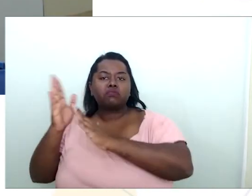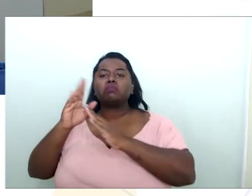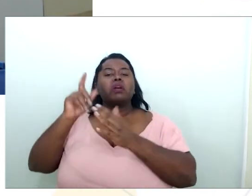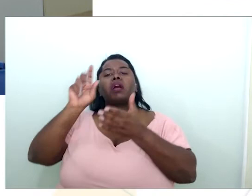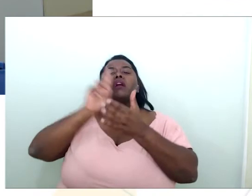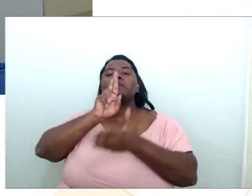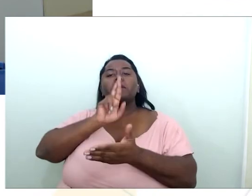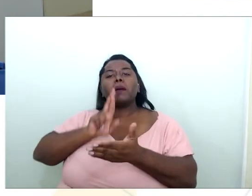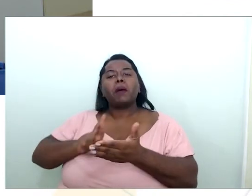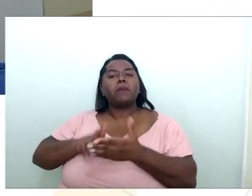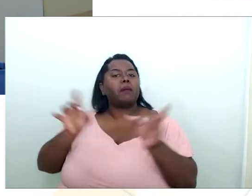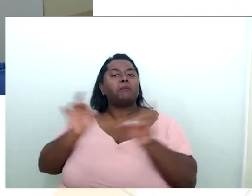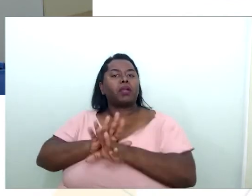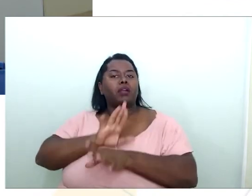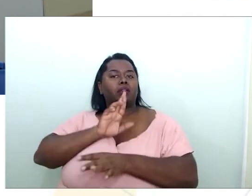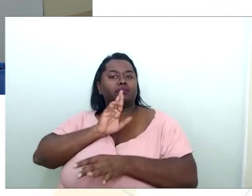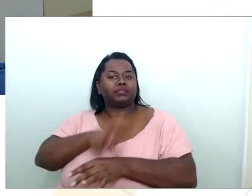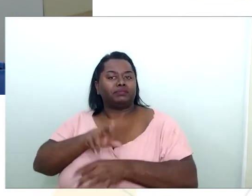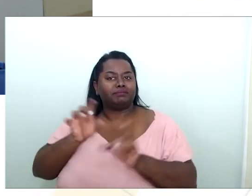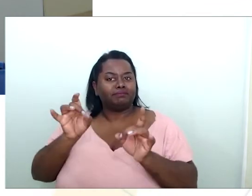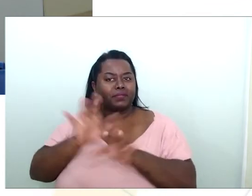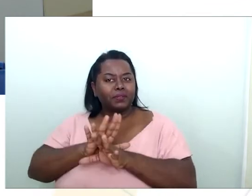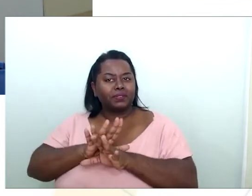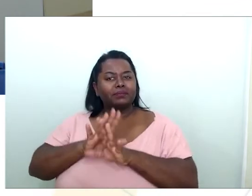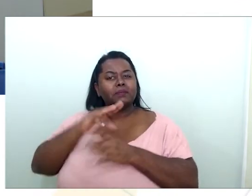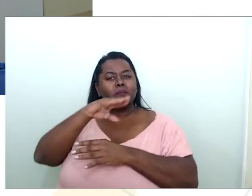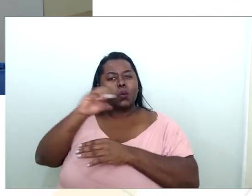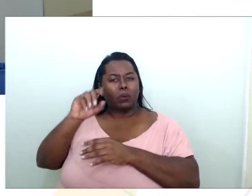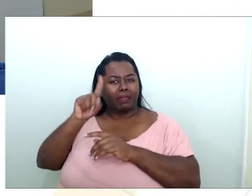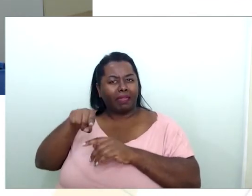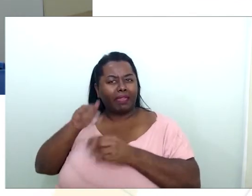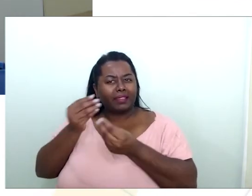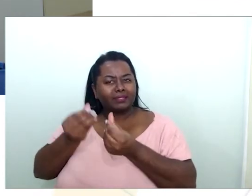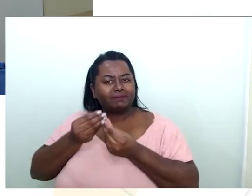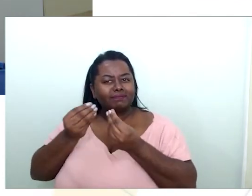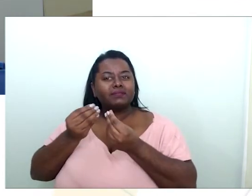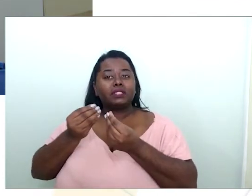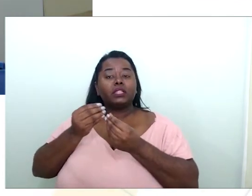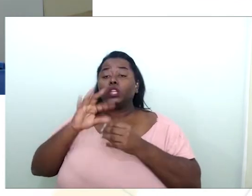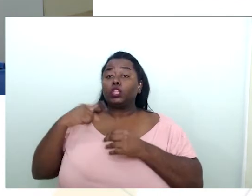were supposed to be like that everything that we know about education we just